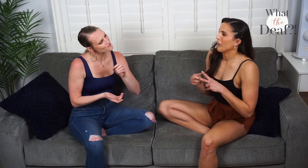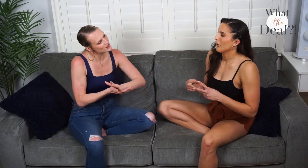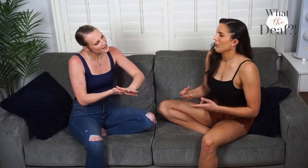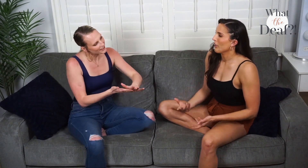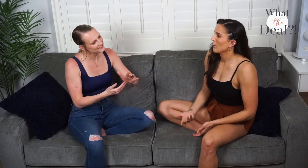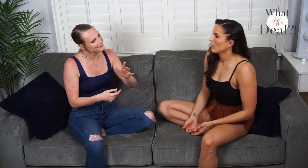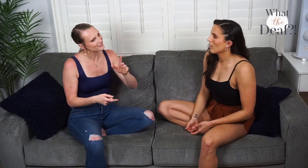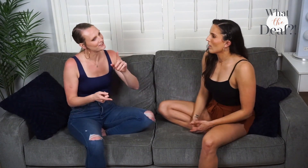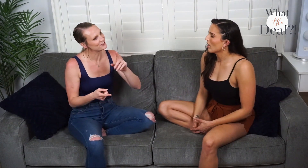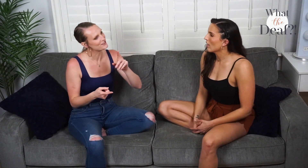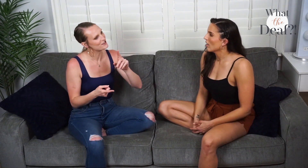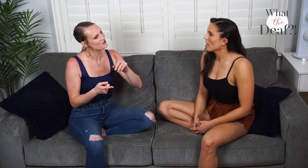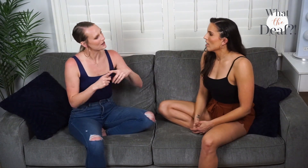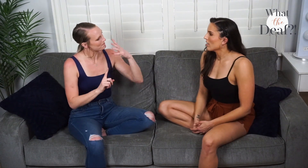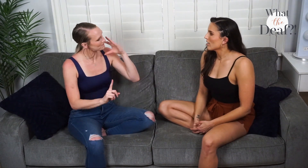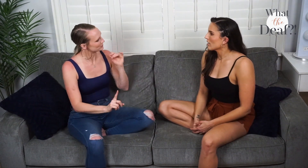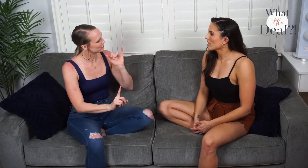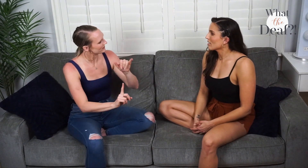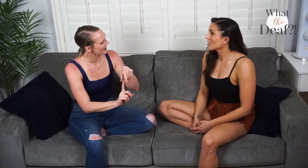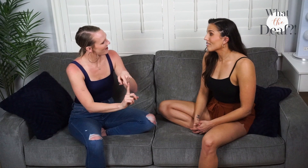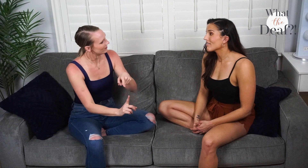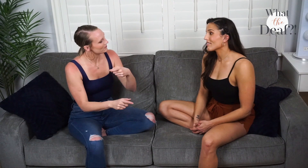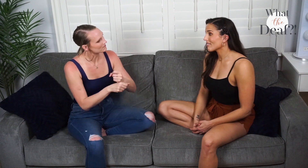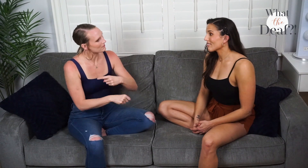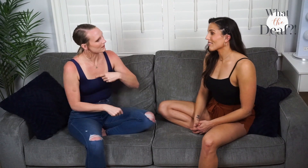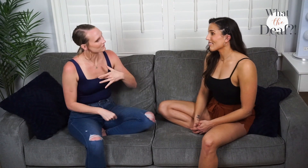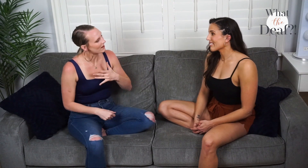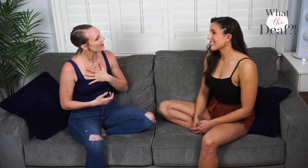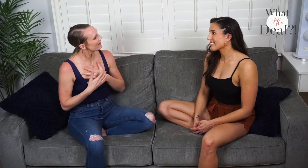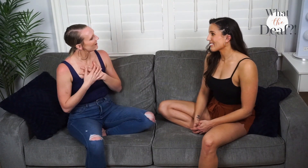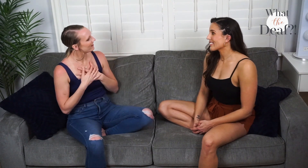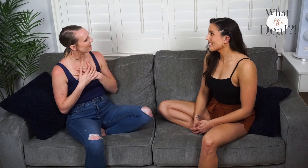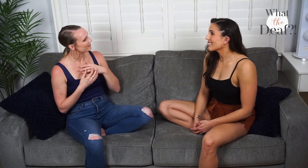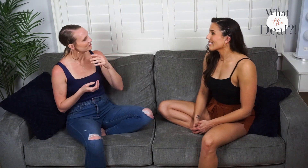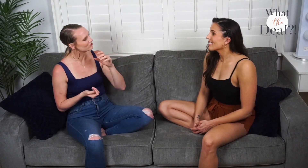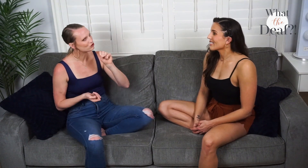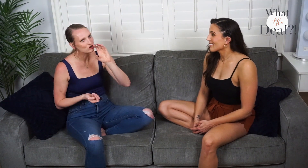And so it was really nice to experience that and it made me just feel at ease.